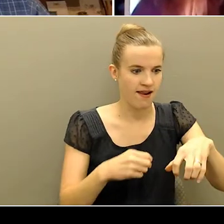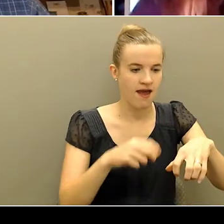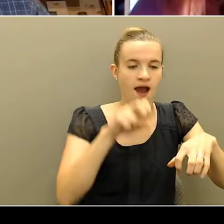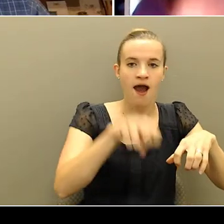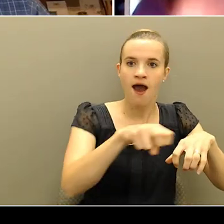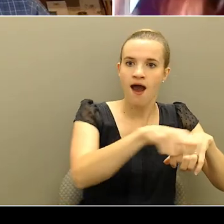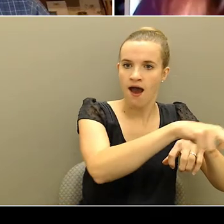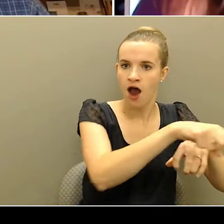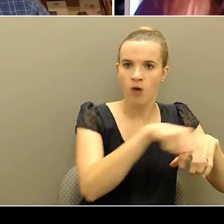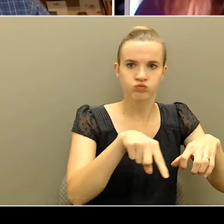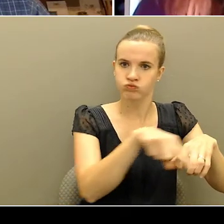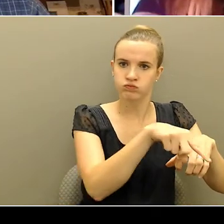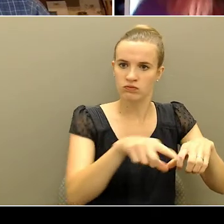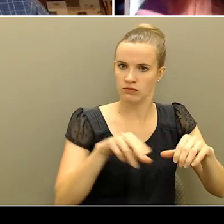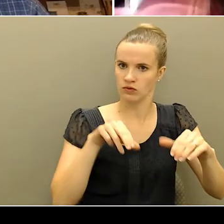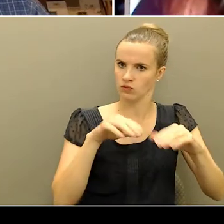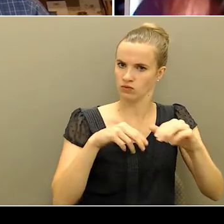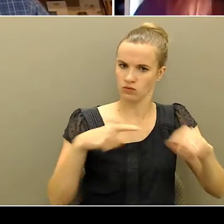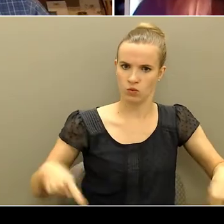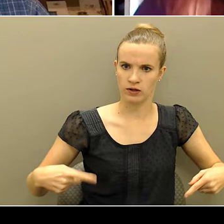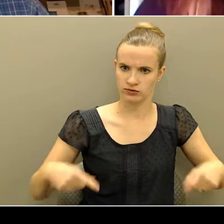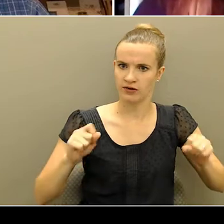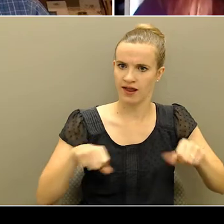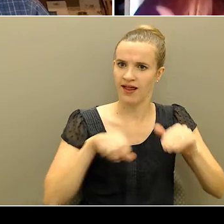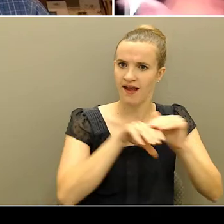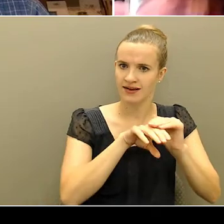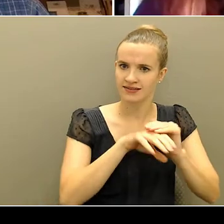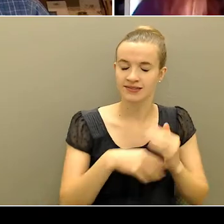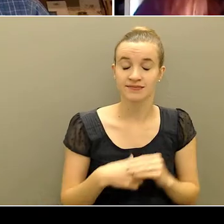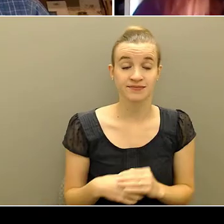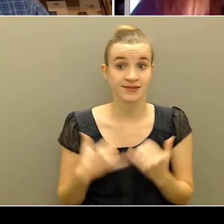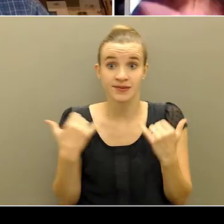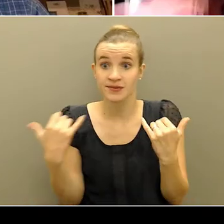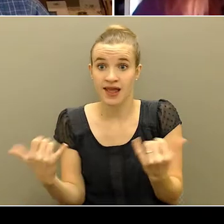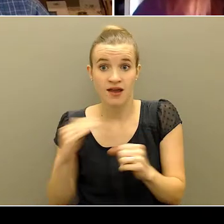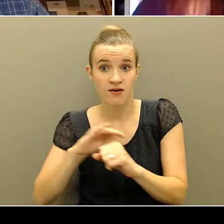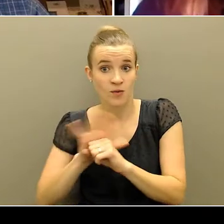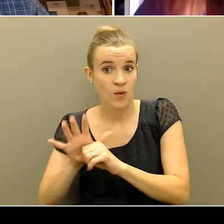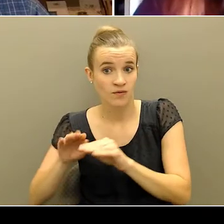increase the inclusiveness of you know, of restaurants and dining alfresco for